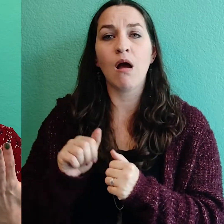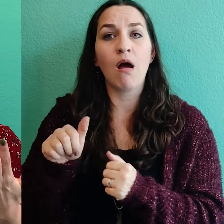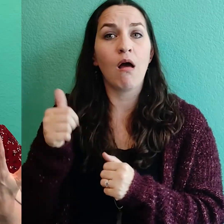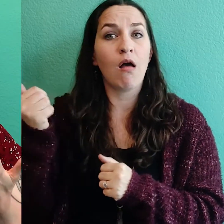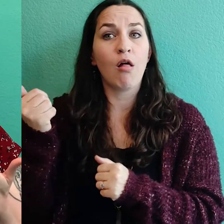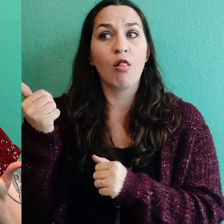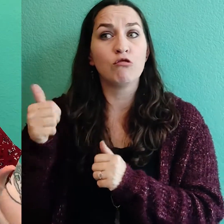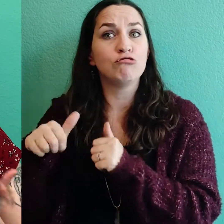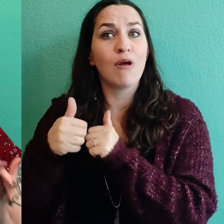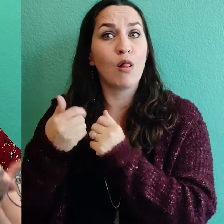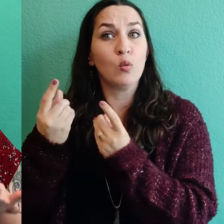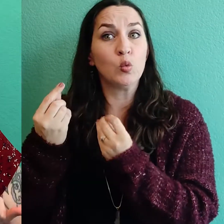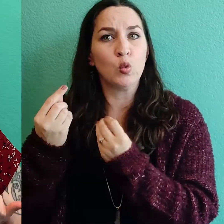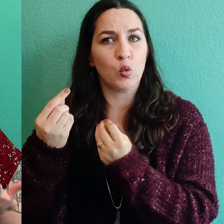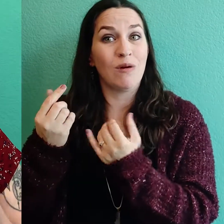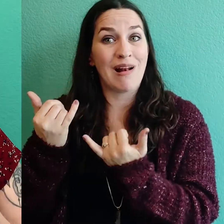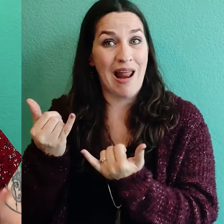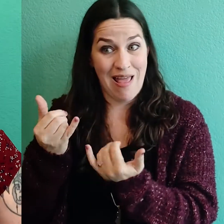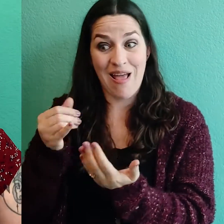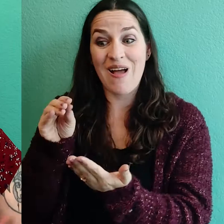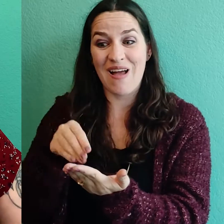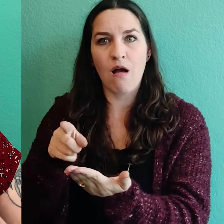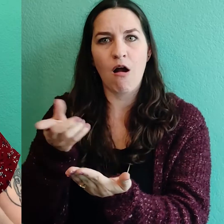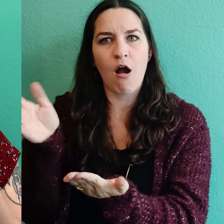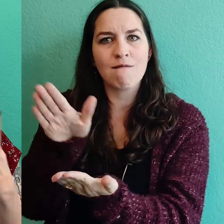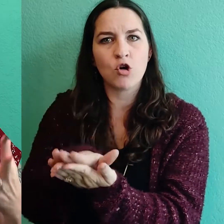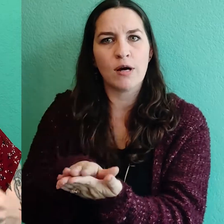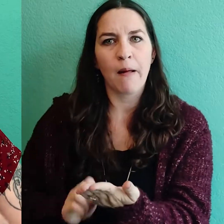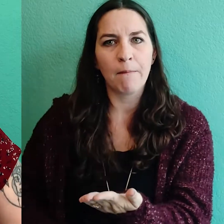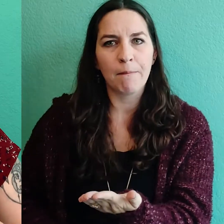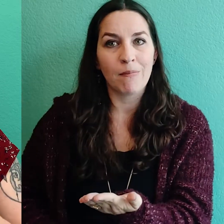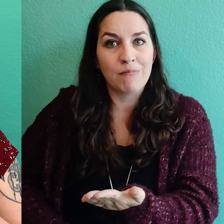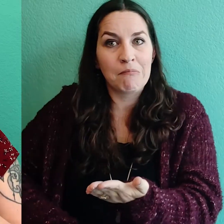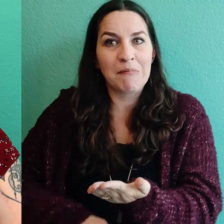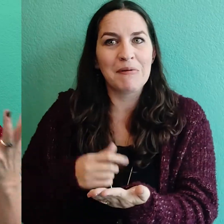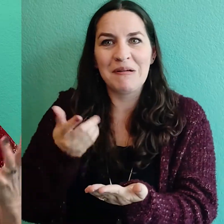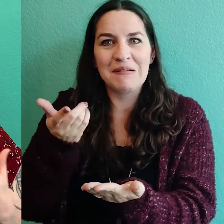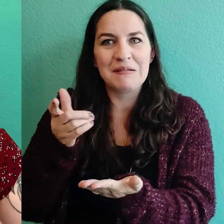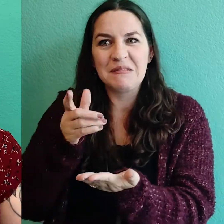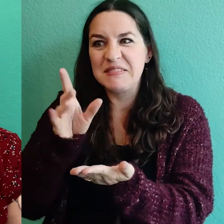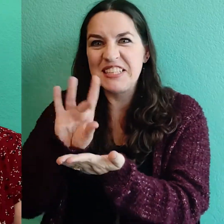you to come back and cover that up with something, with color, with stickers, with